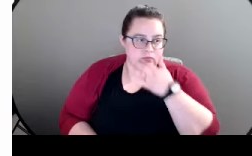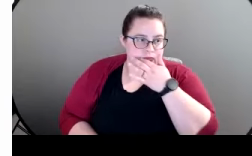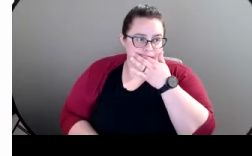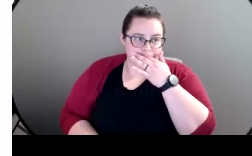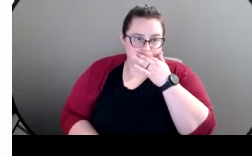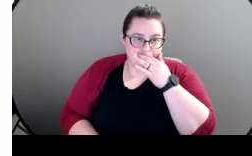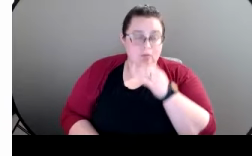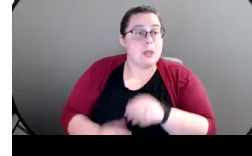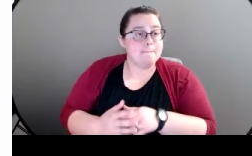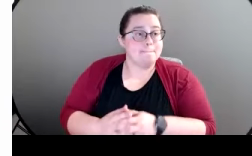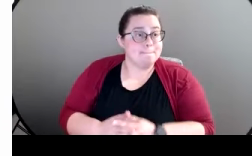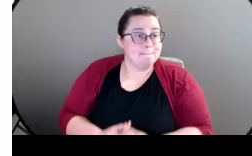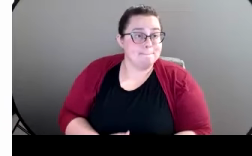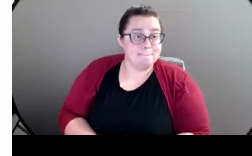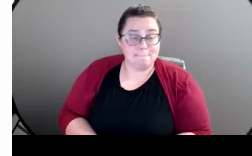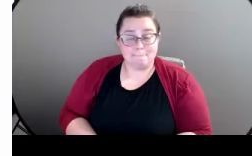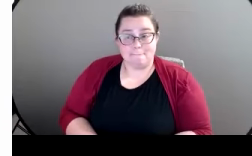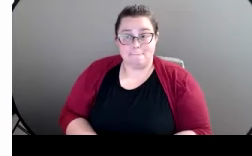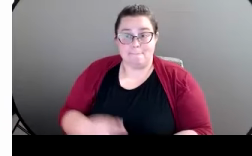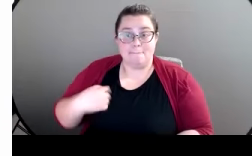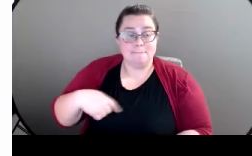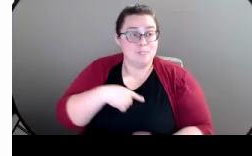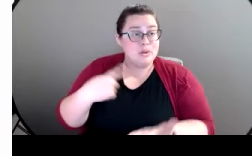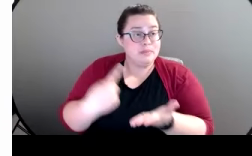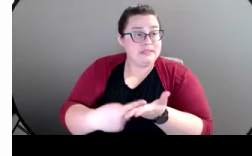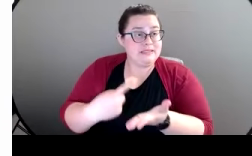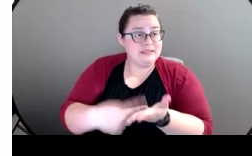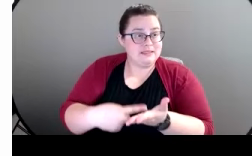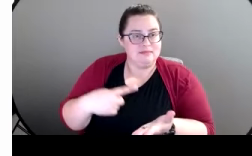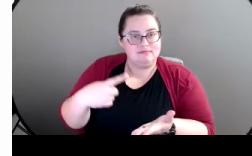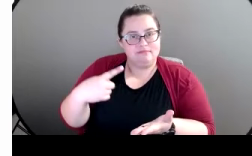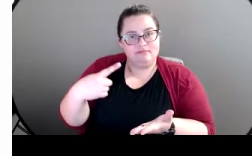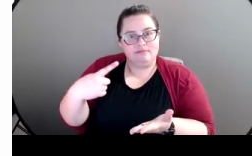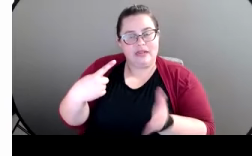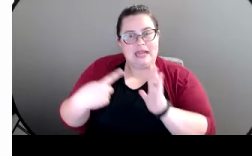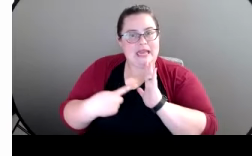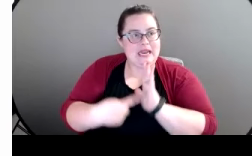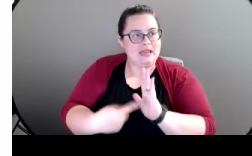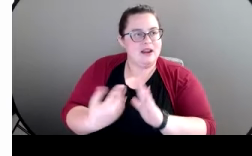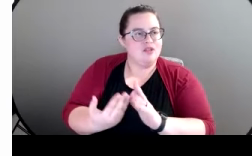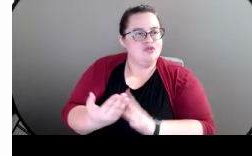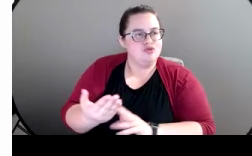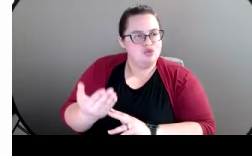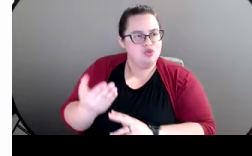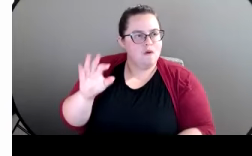And yeah. And so we were talking about, you know, indicating through, Follett, the Follett hub